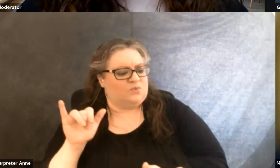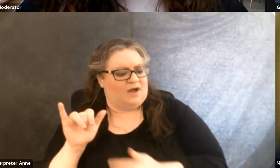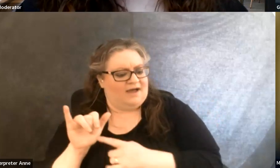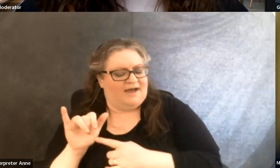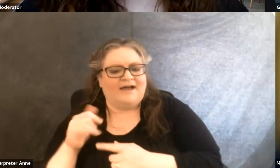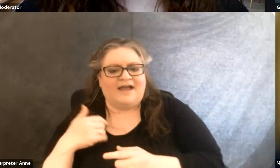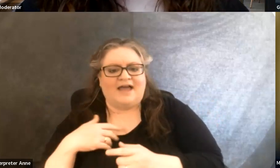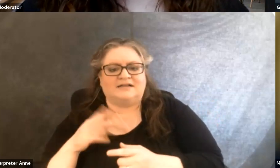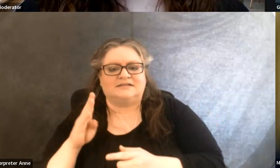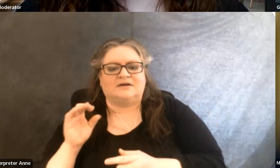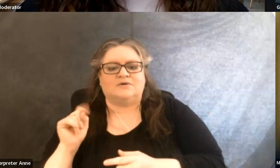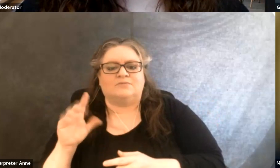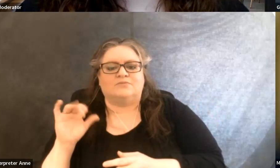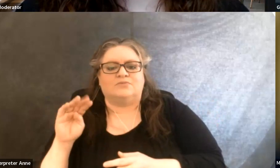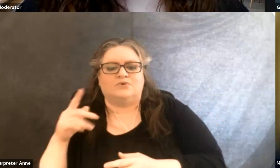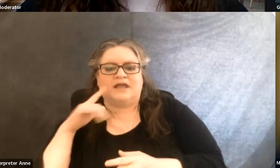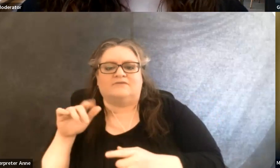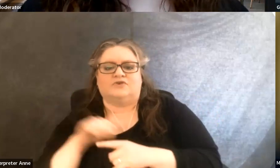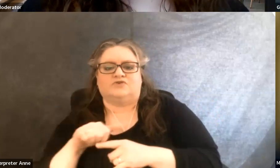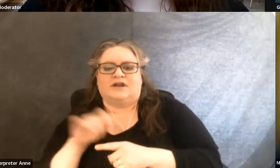for accessibility training as well.